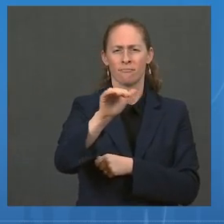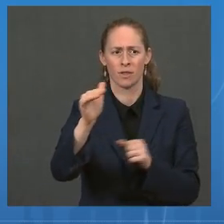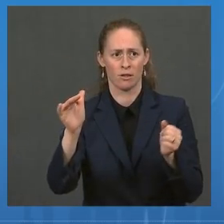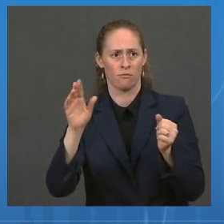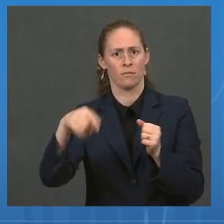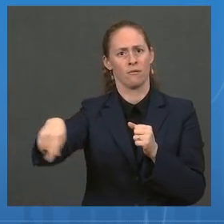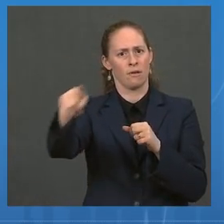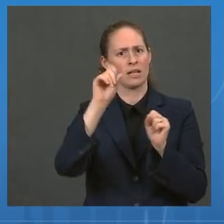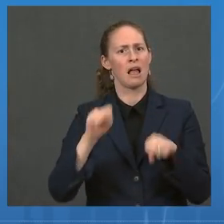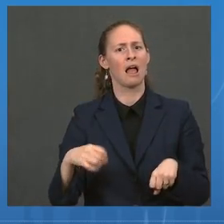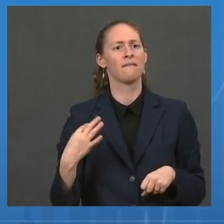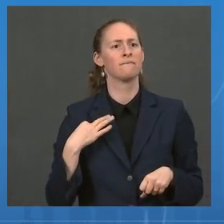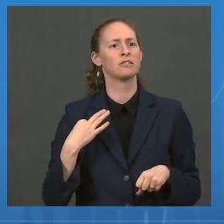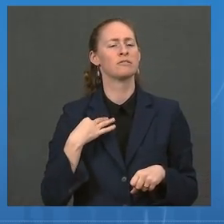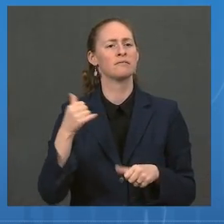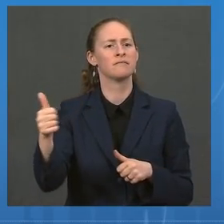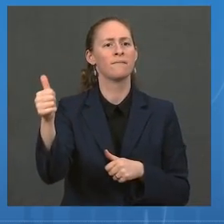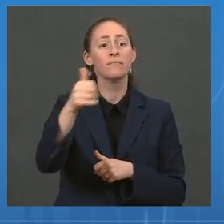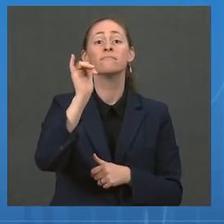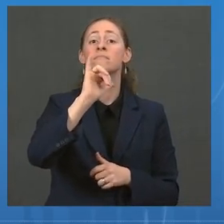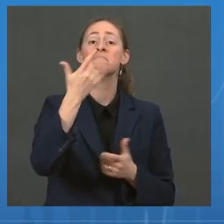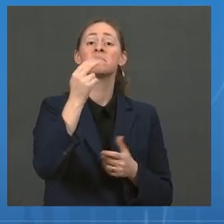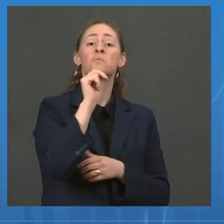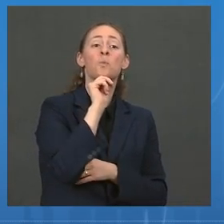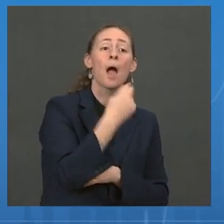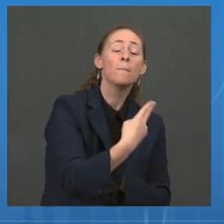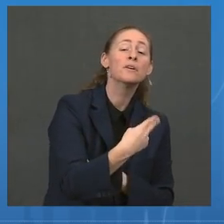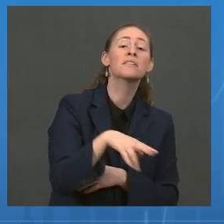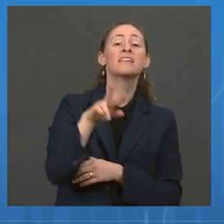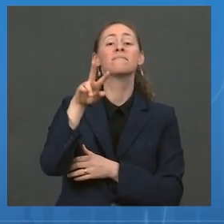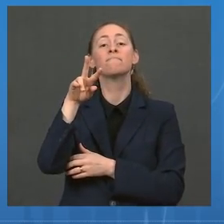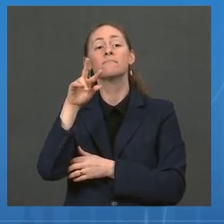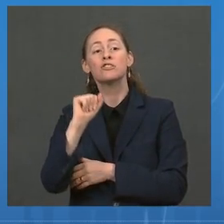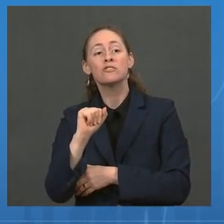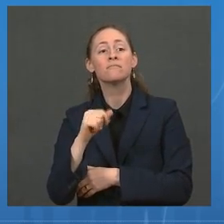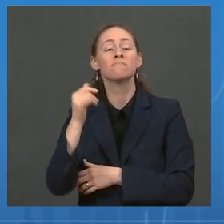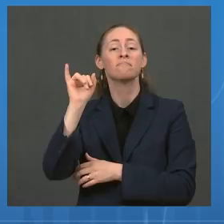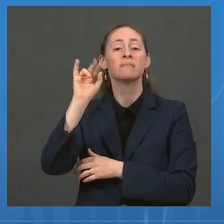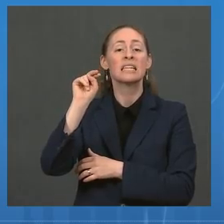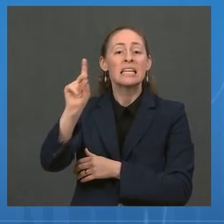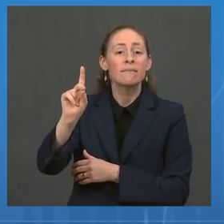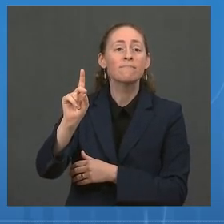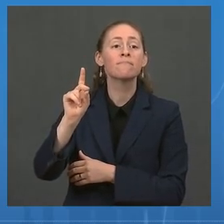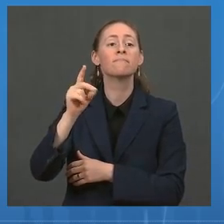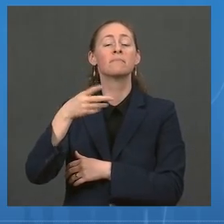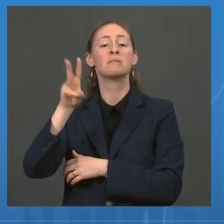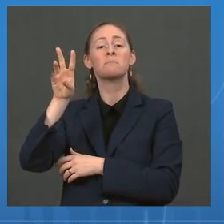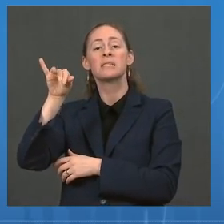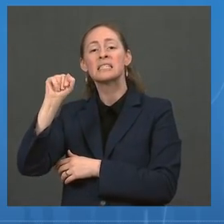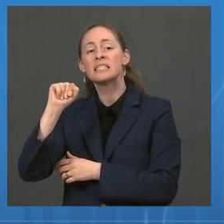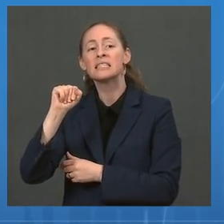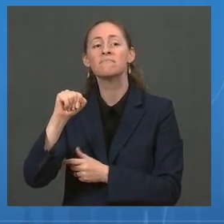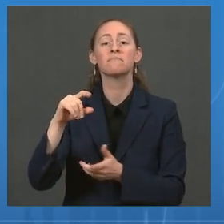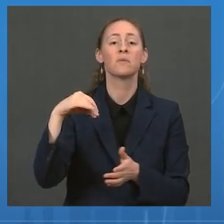New Hampshire, Virginia, Indiana, Michigan, Minnesota, Wisconsin, Oregon, Idaho, and Washington --